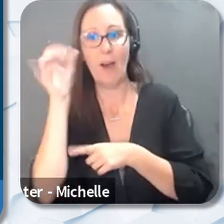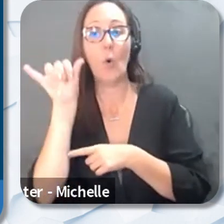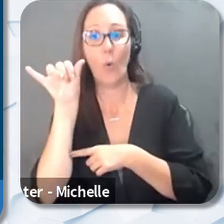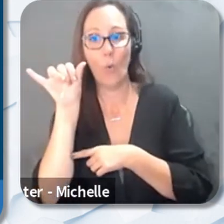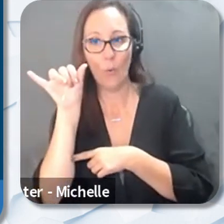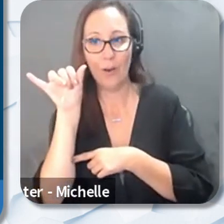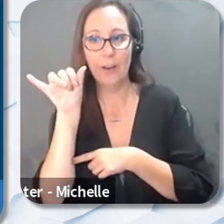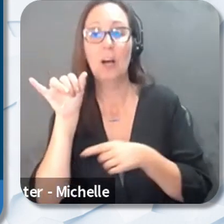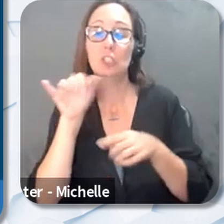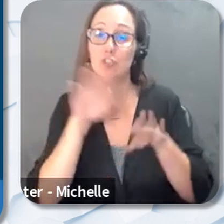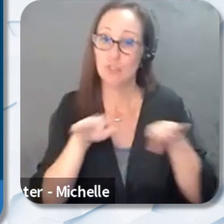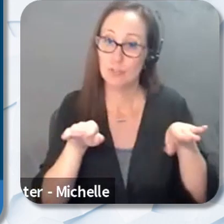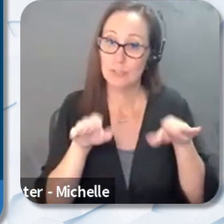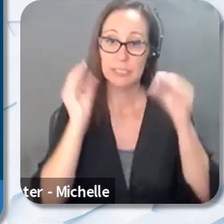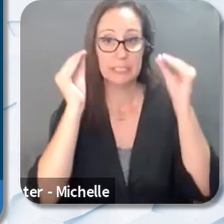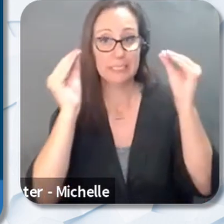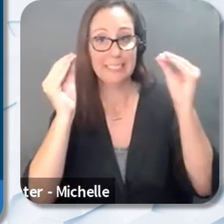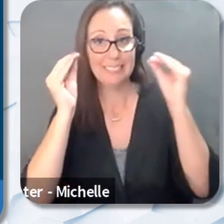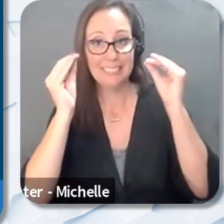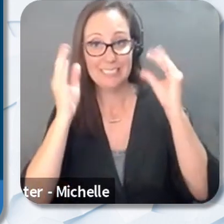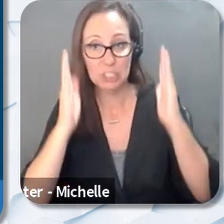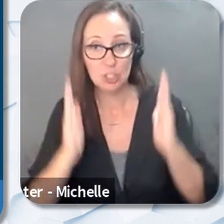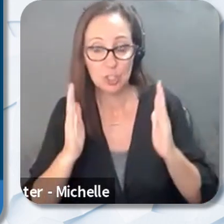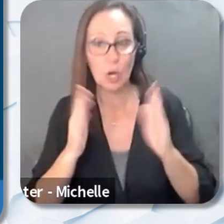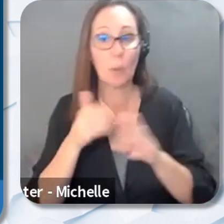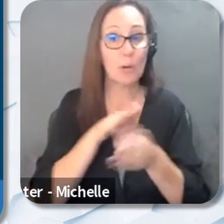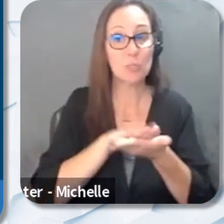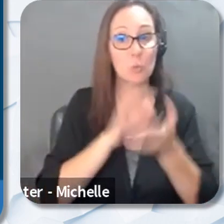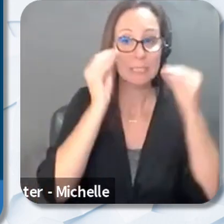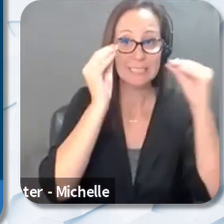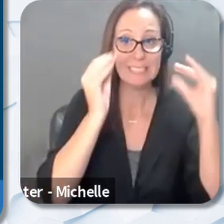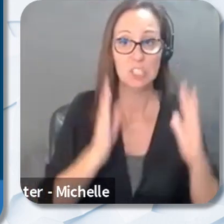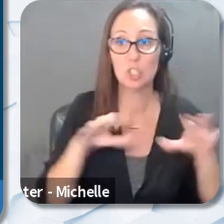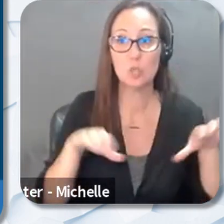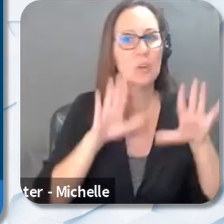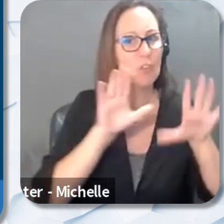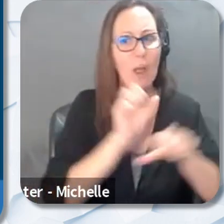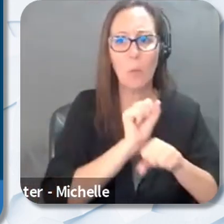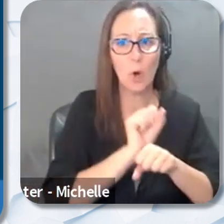and teachers and preschool teachers were doing this great work in the early years.